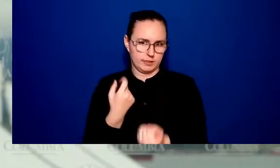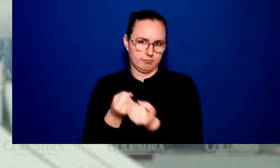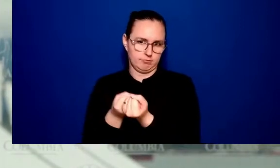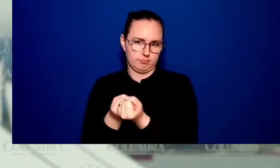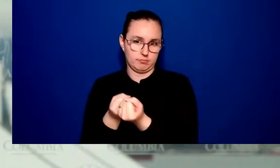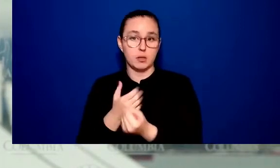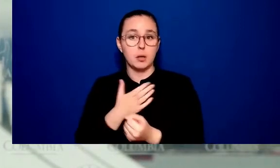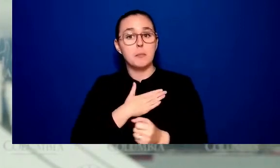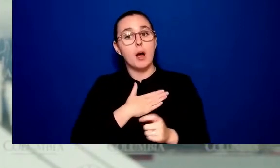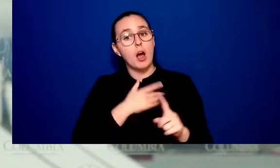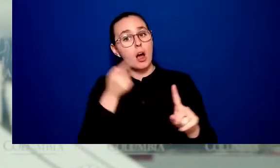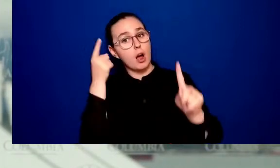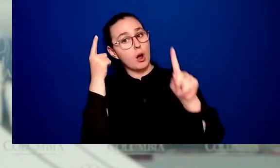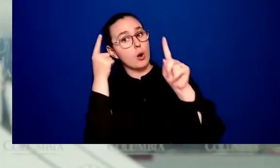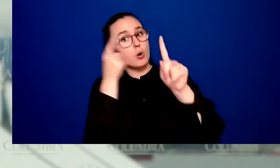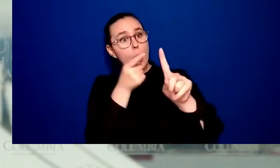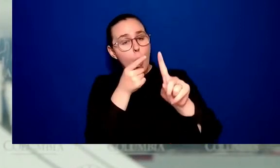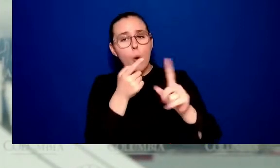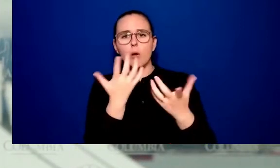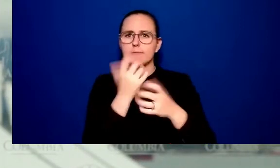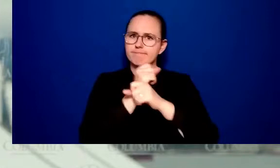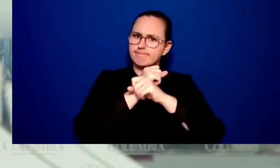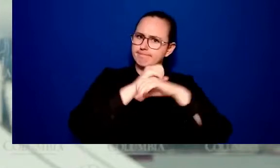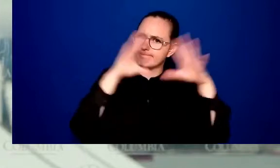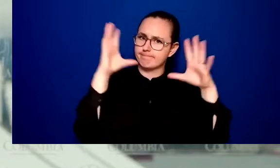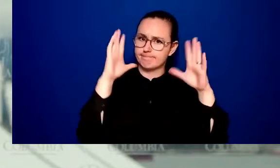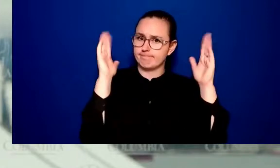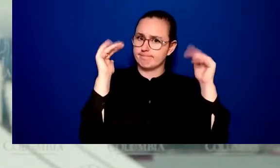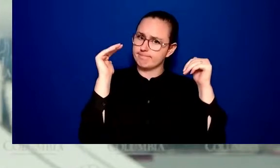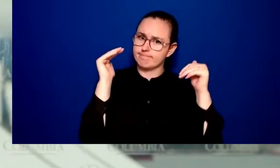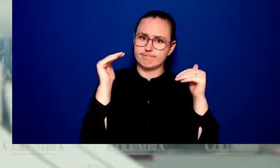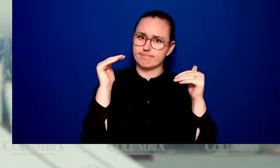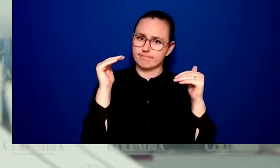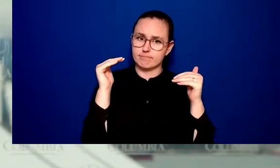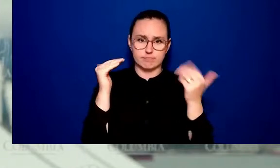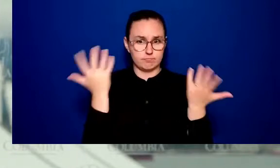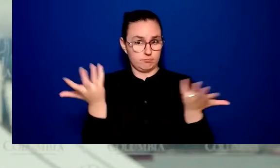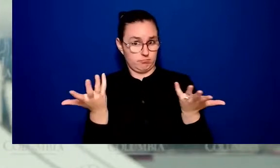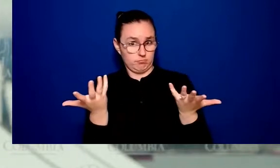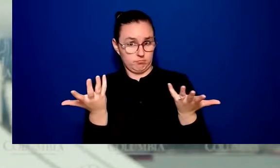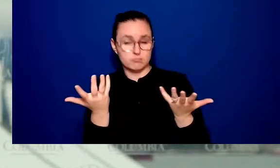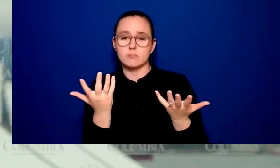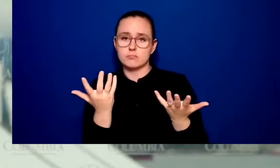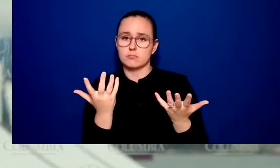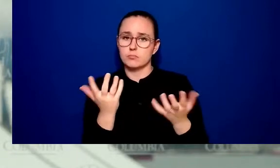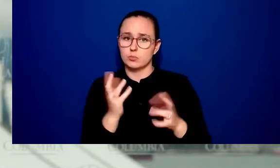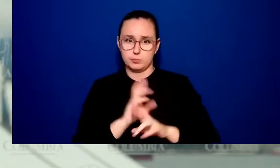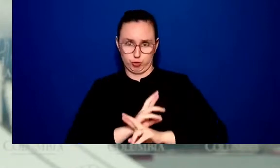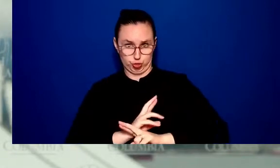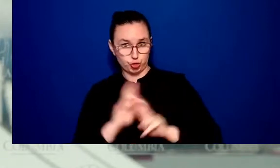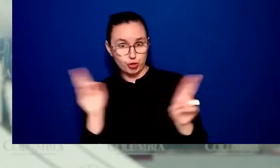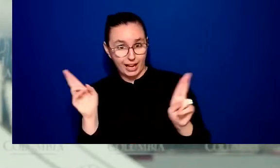expectation. I know it is for bc Emergency L service to be ready and to provide care when